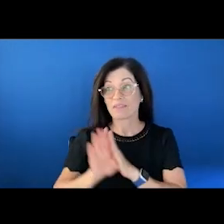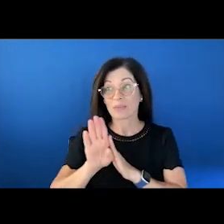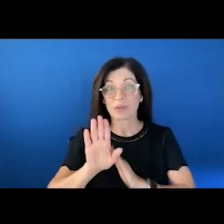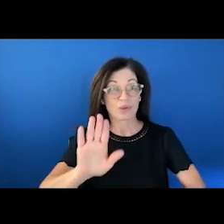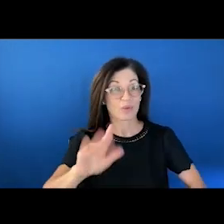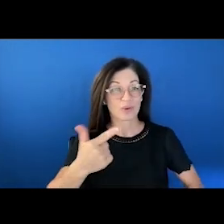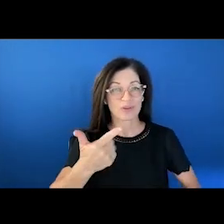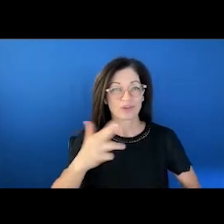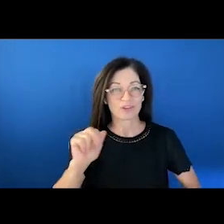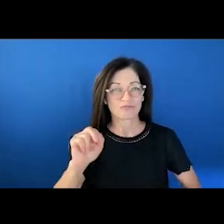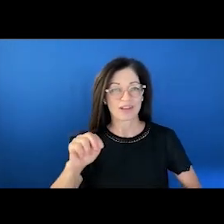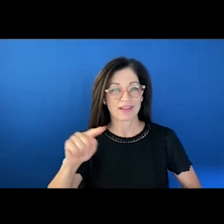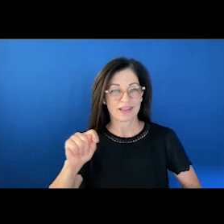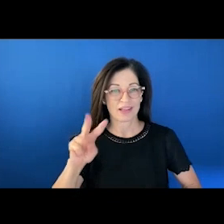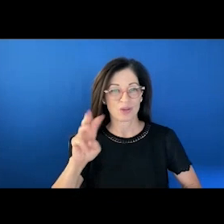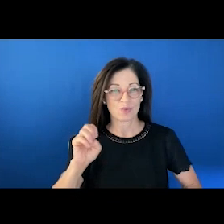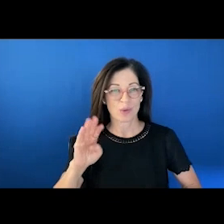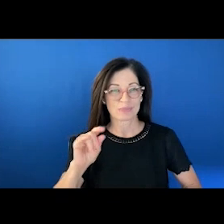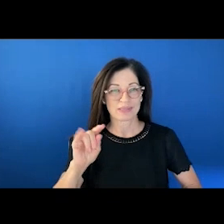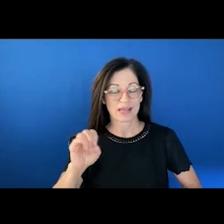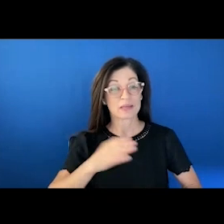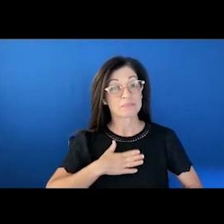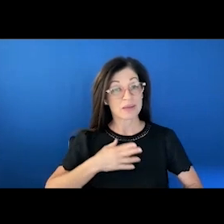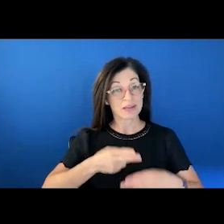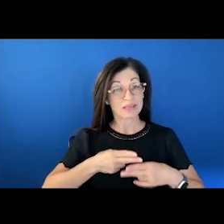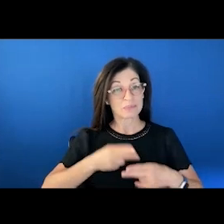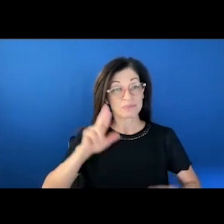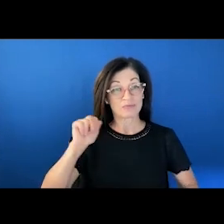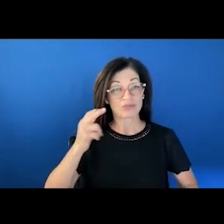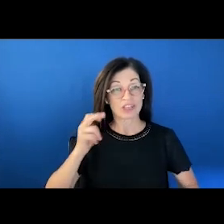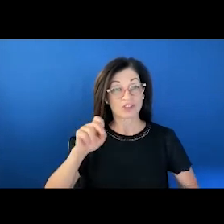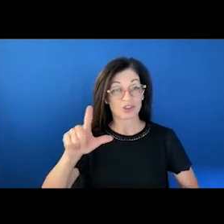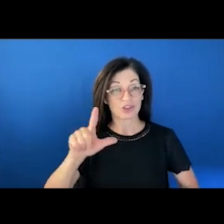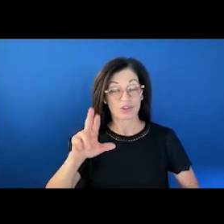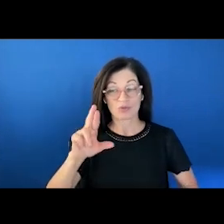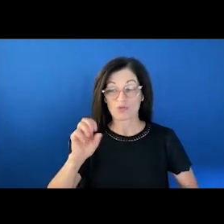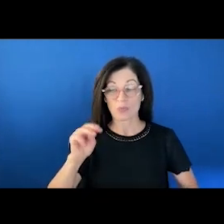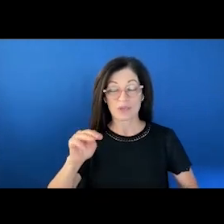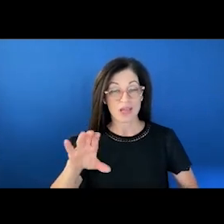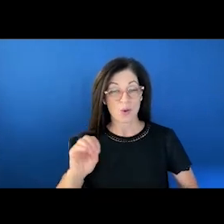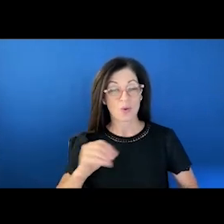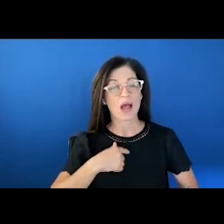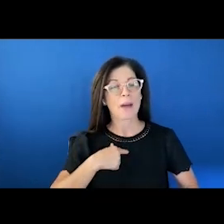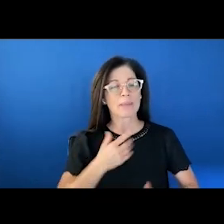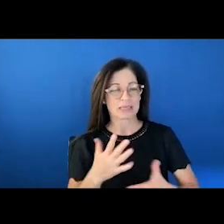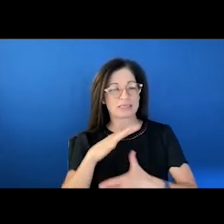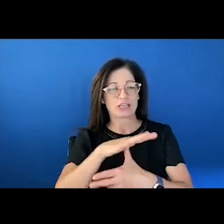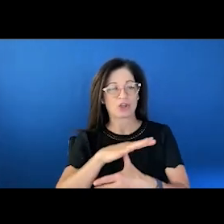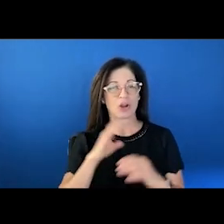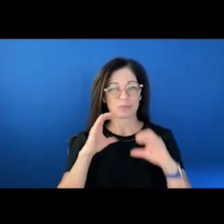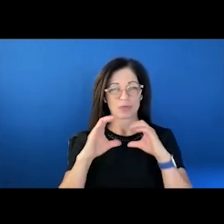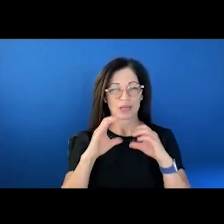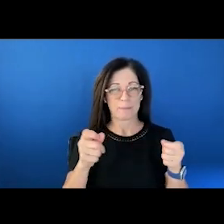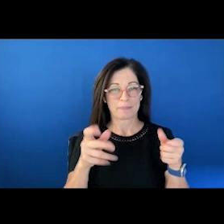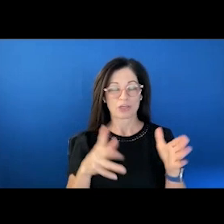Your Grant Website. My name is Rachel Romeo. I’m a Senior Communications Manager representing the